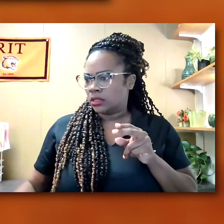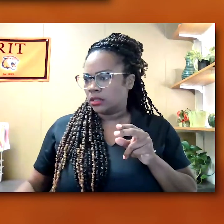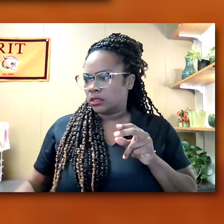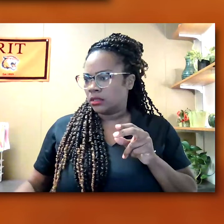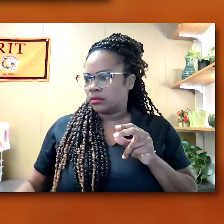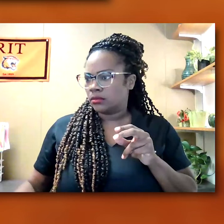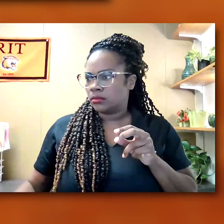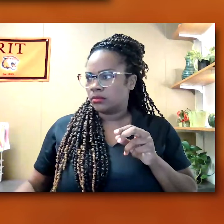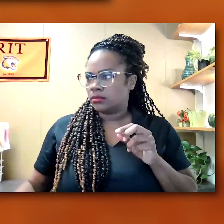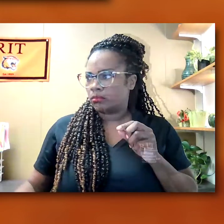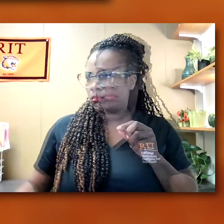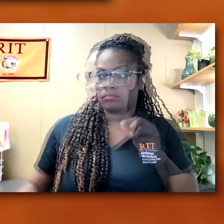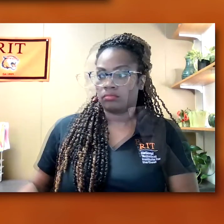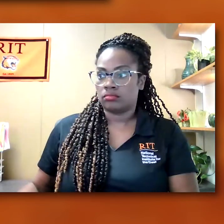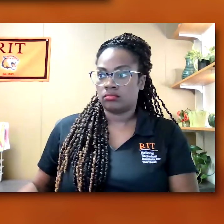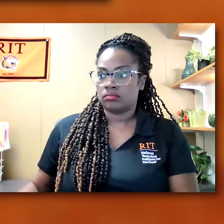I think the second one is shorter.